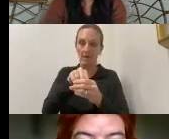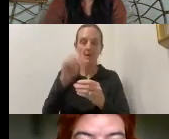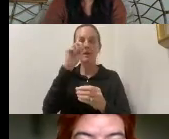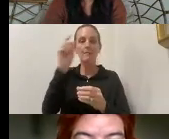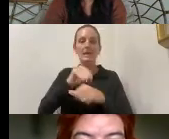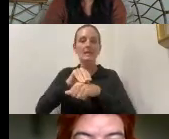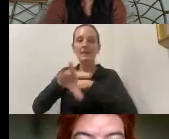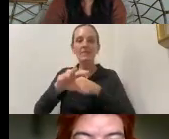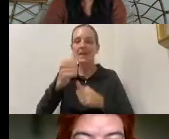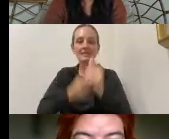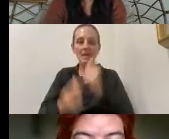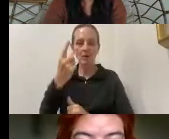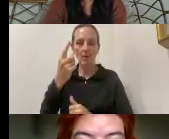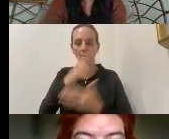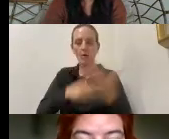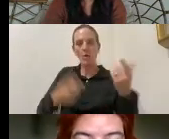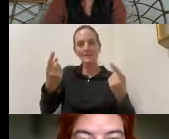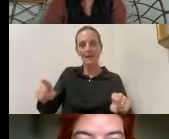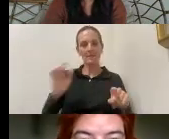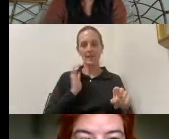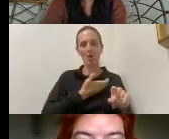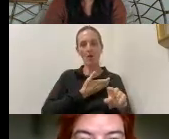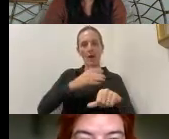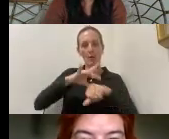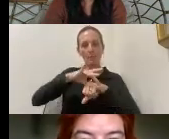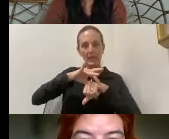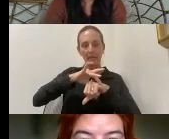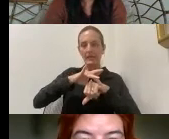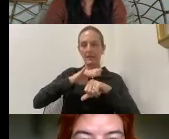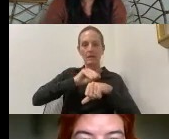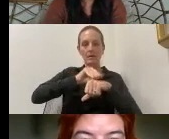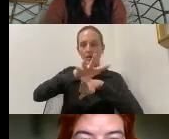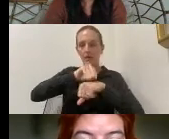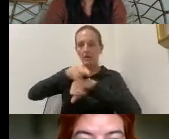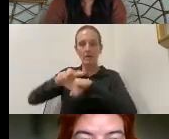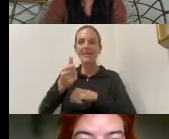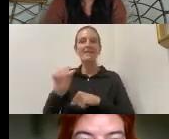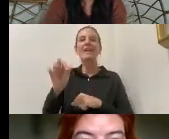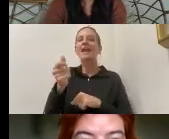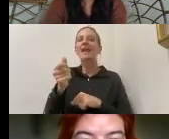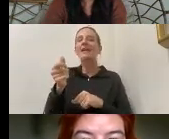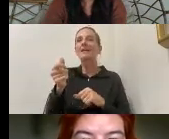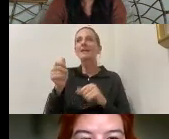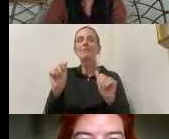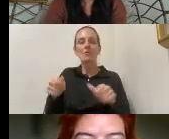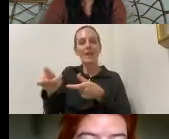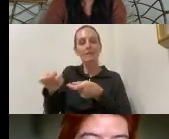what's going on, on this planet. If you can do anything to get anybody involved that's a huge win.